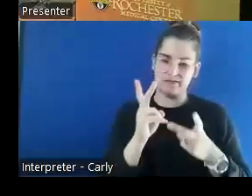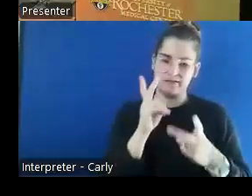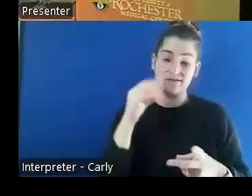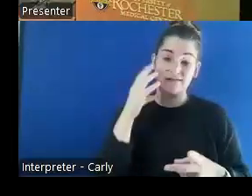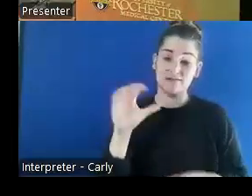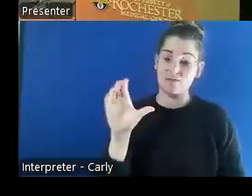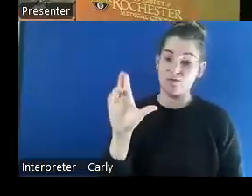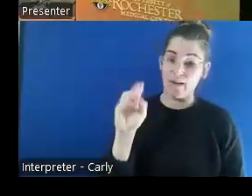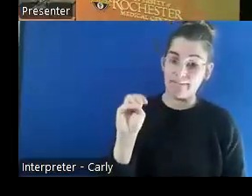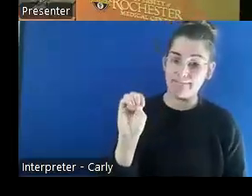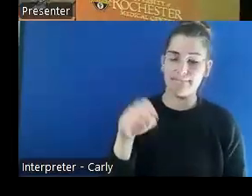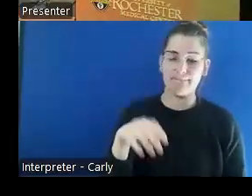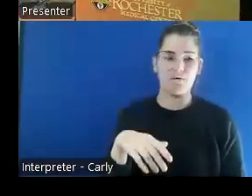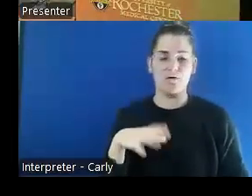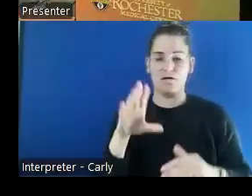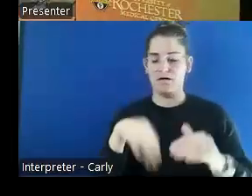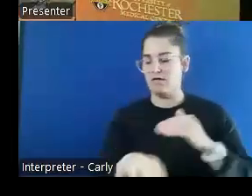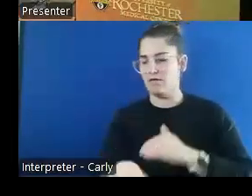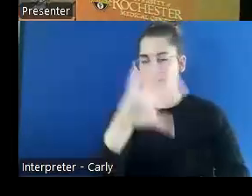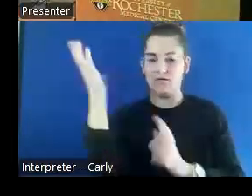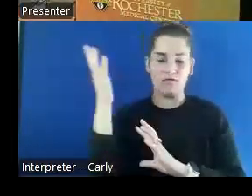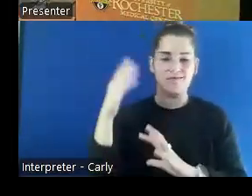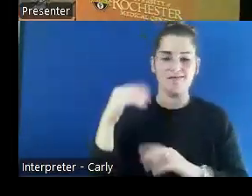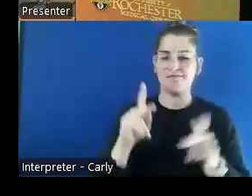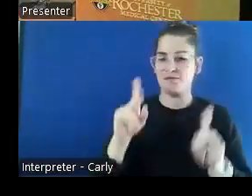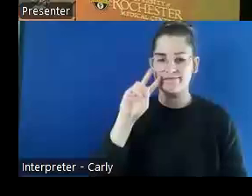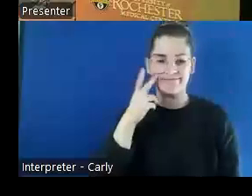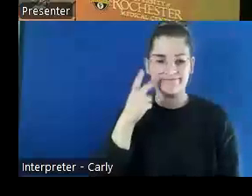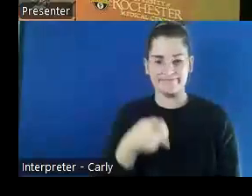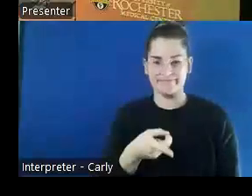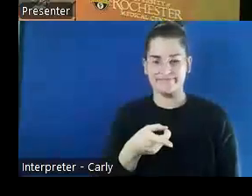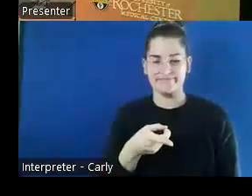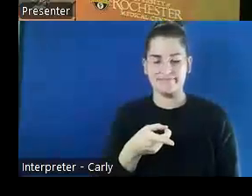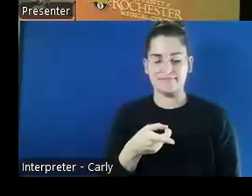who are very disregulated and misunderstood and so one of the things that we do is to try to make